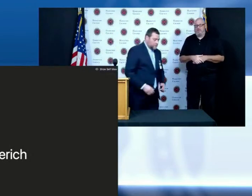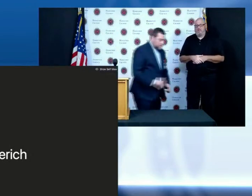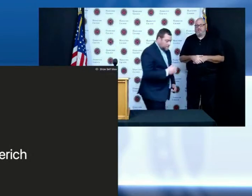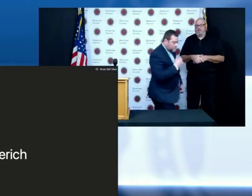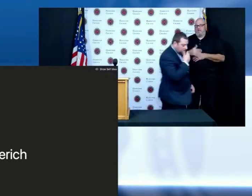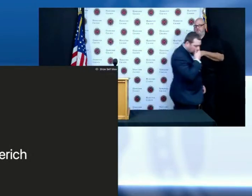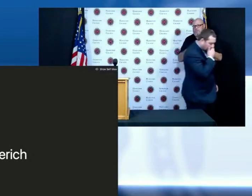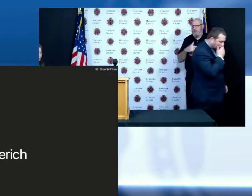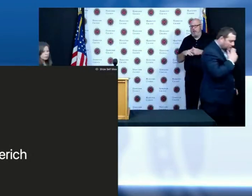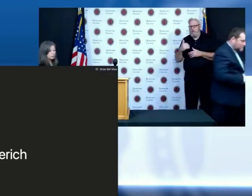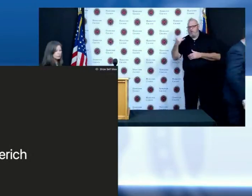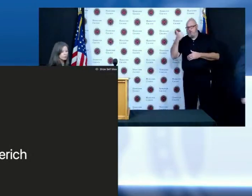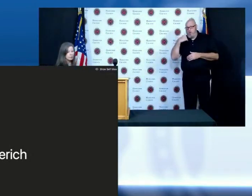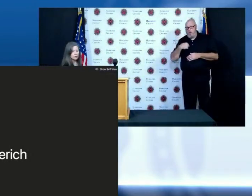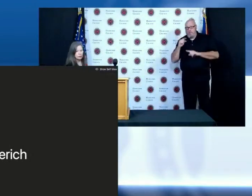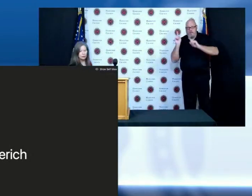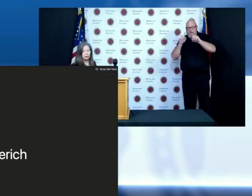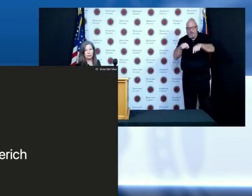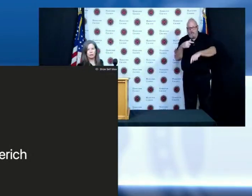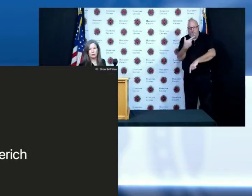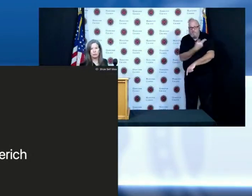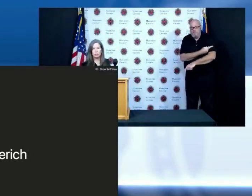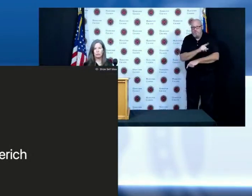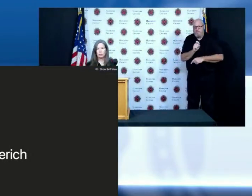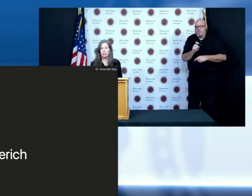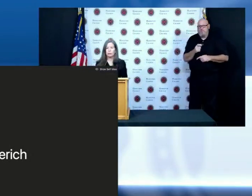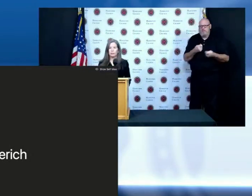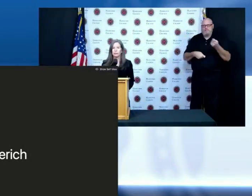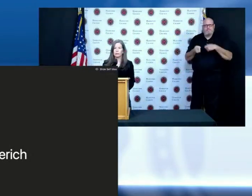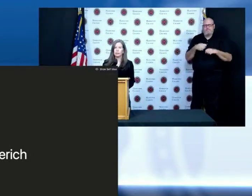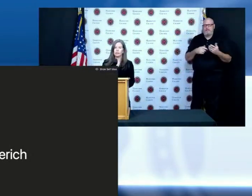and I'm sorry I wasn't really clear on that when I said site I meant I know you guys have